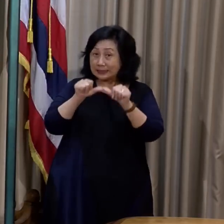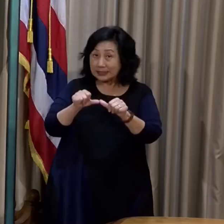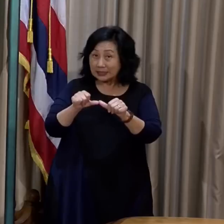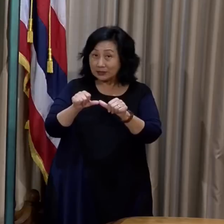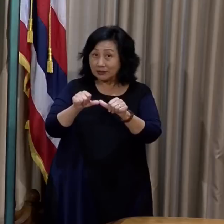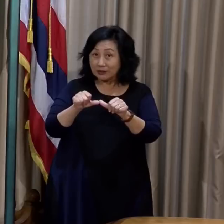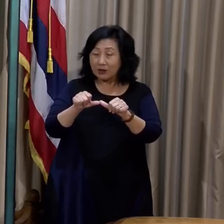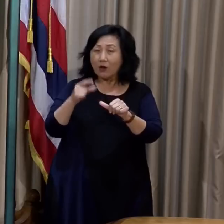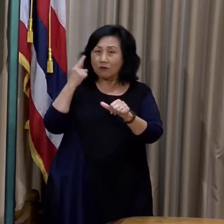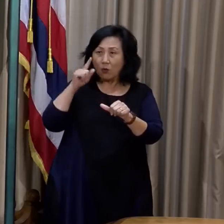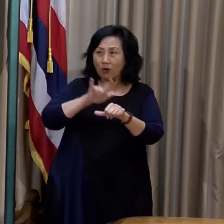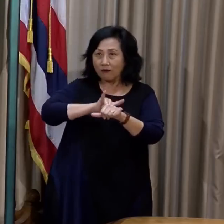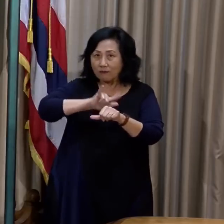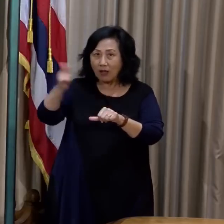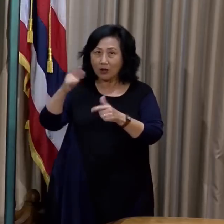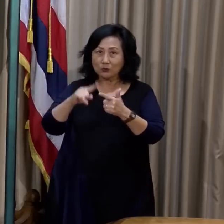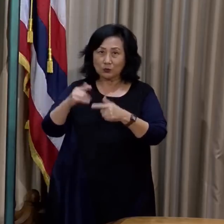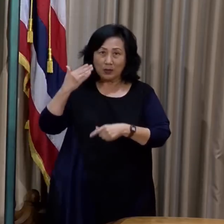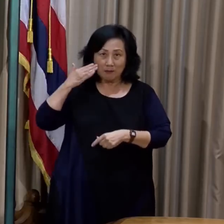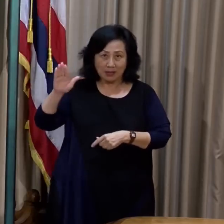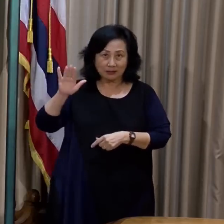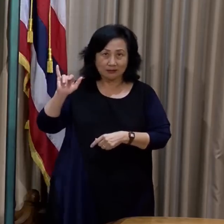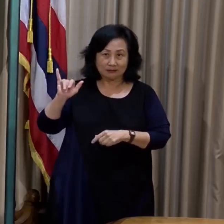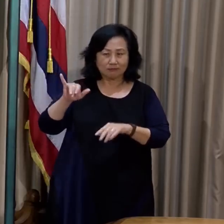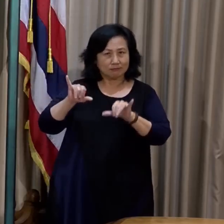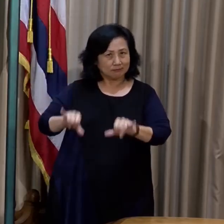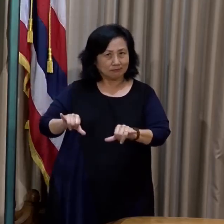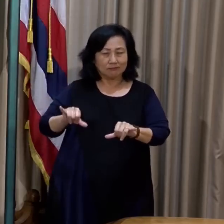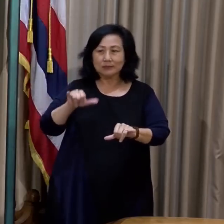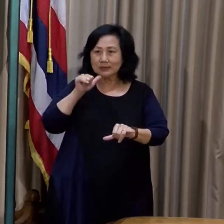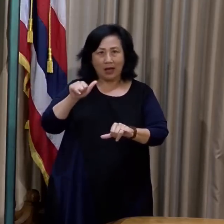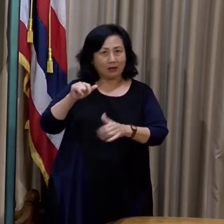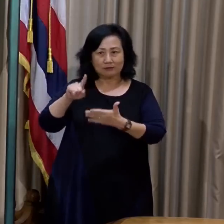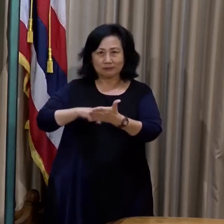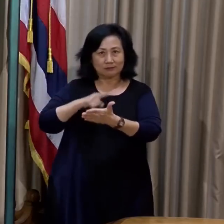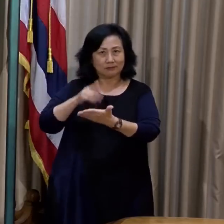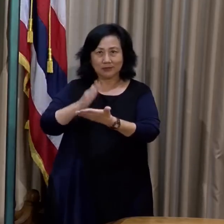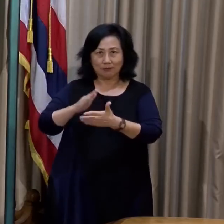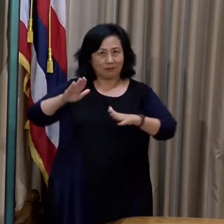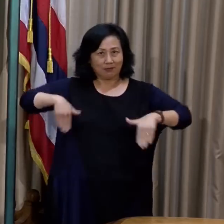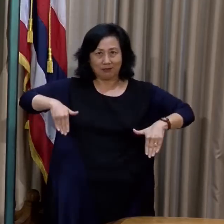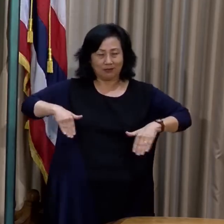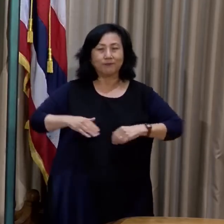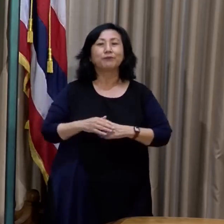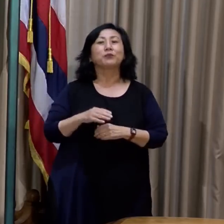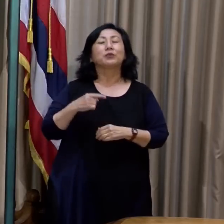THAT THE MANDATORY 14 DAY QUARANTINE REMAINS IN PLACE FOR